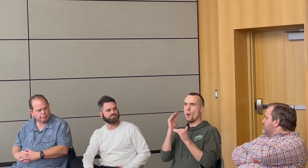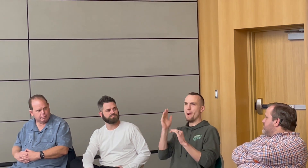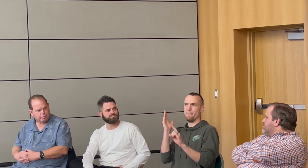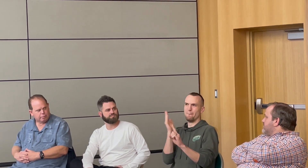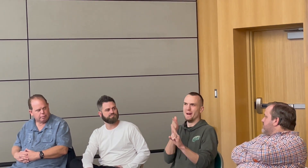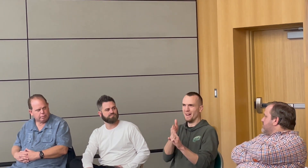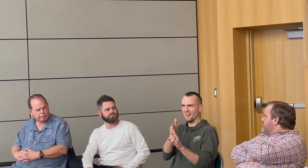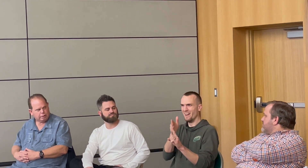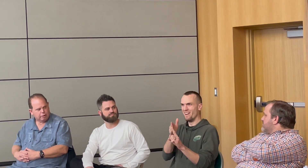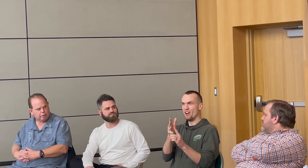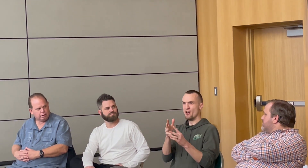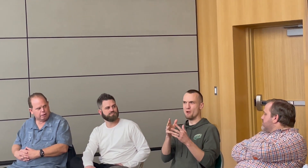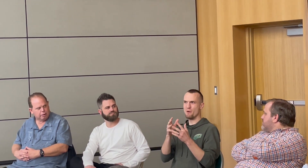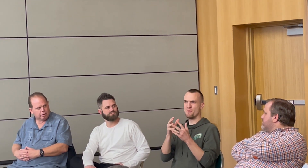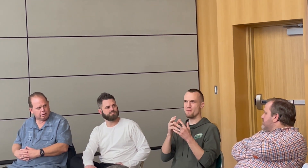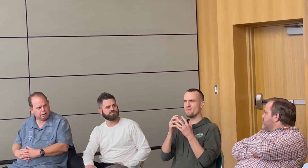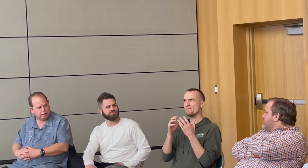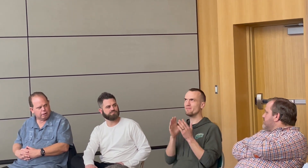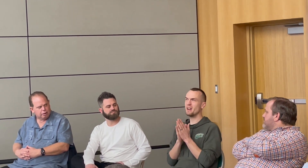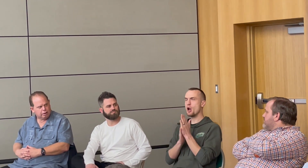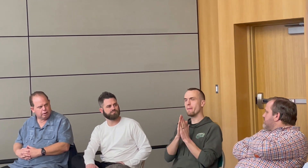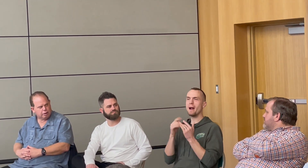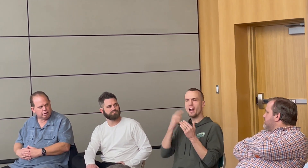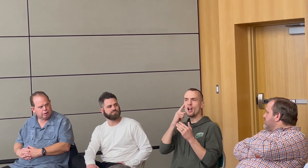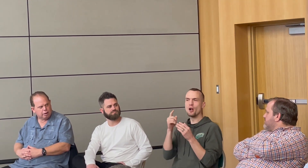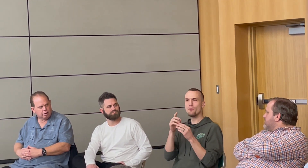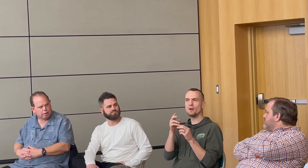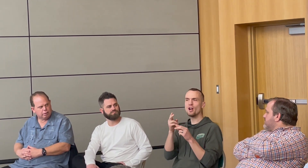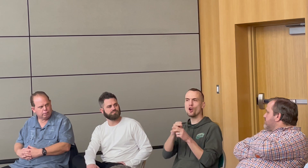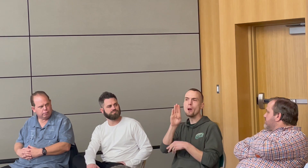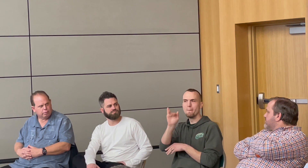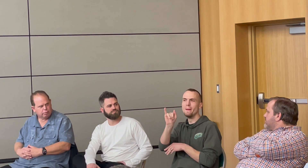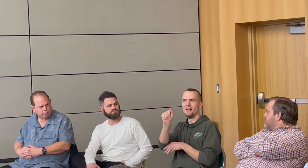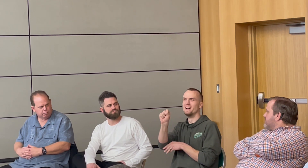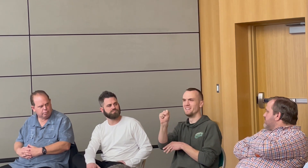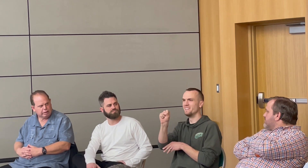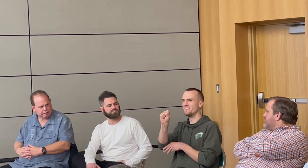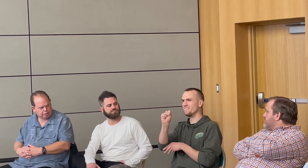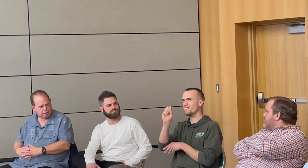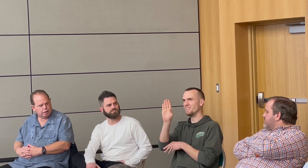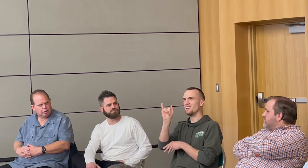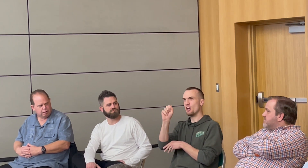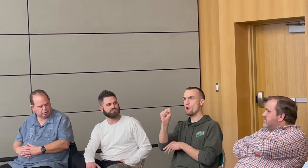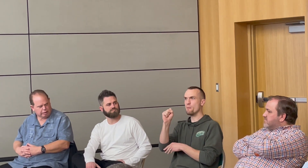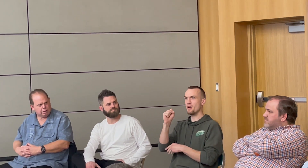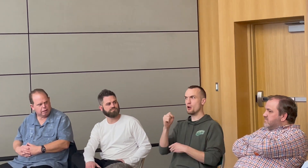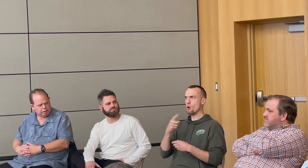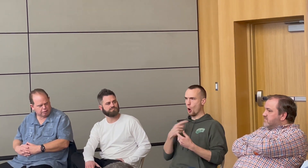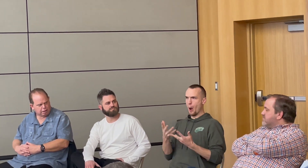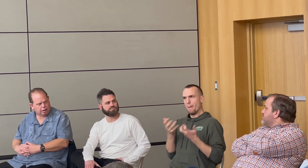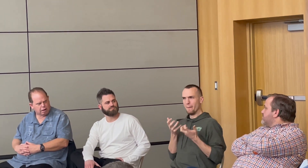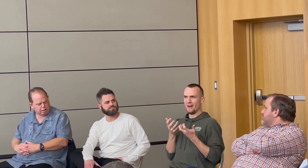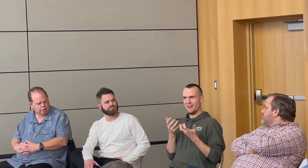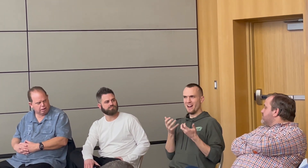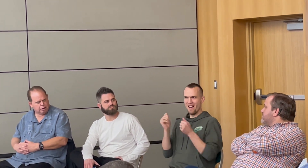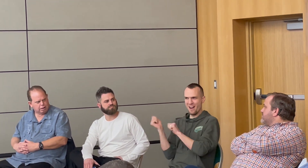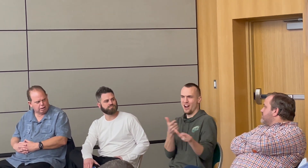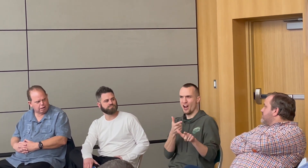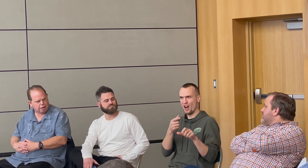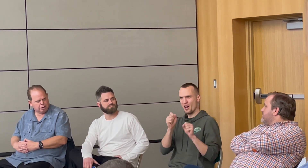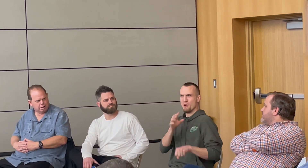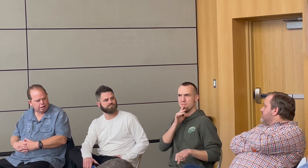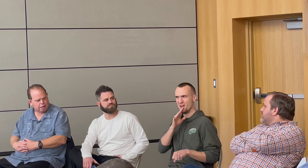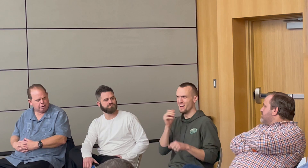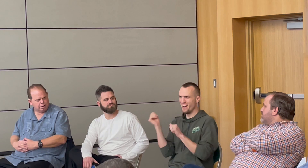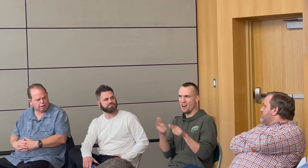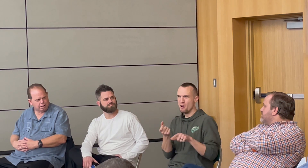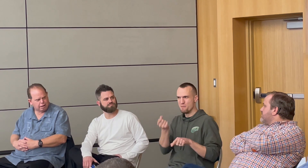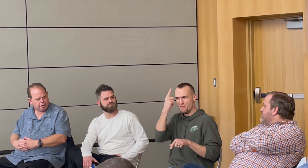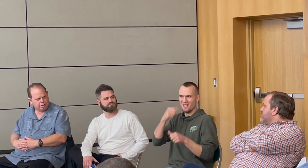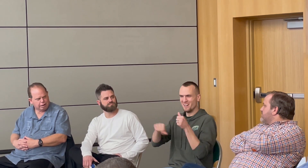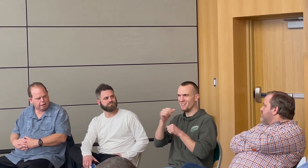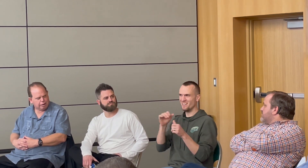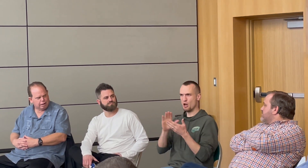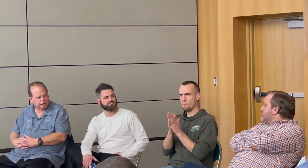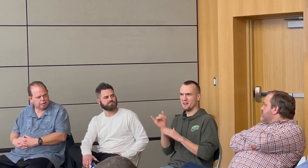that um let's not um I think there's a lot of bias where we gravitate to having everybody being